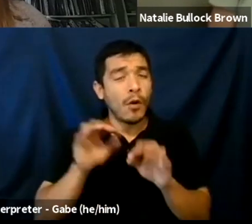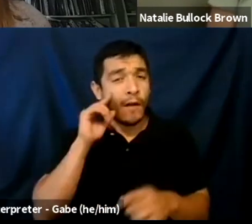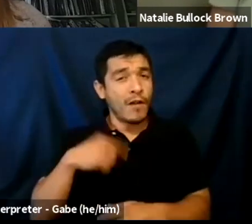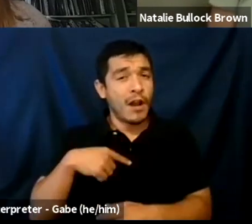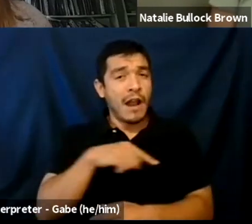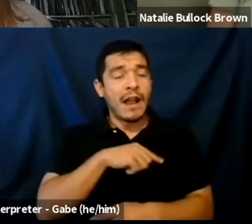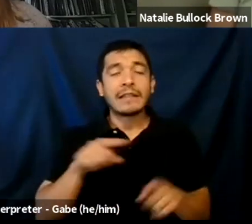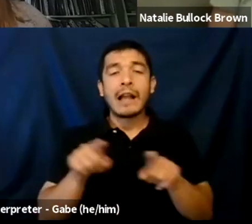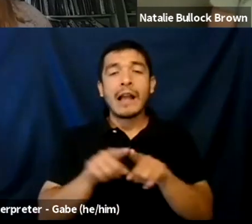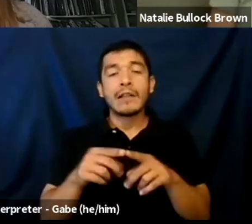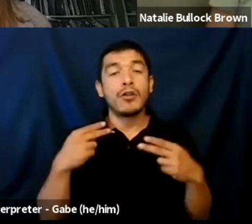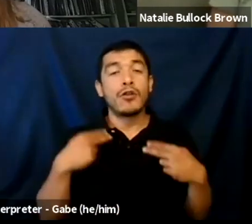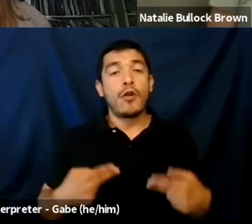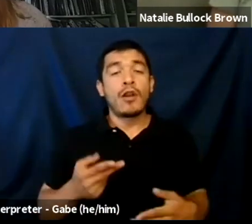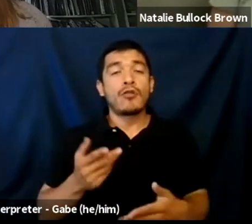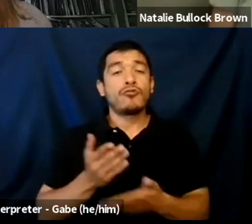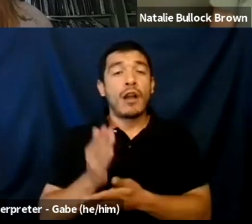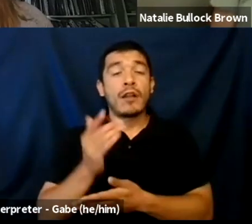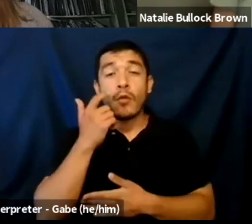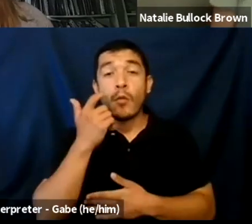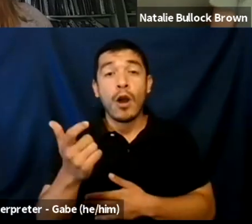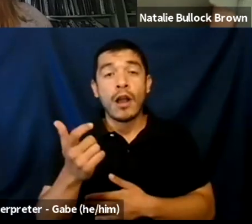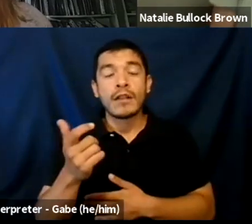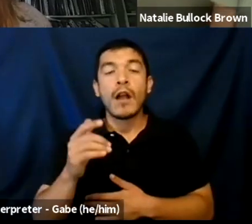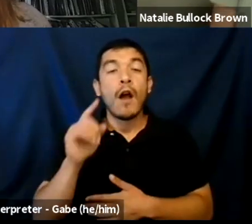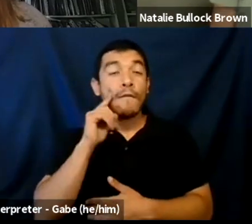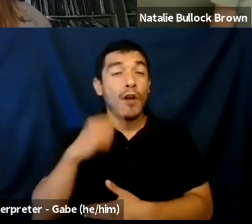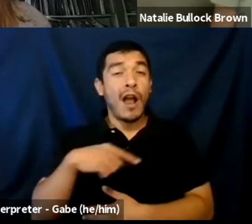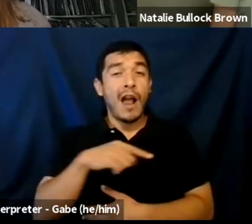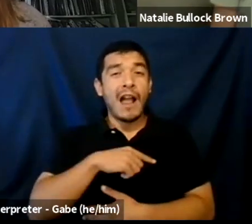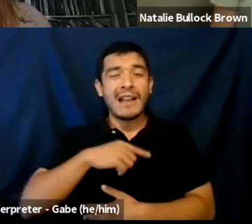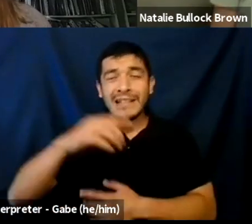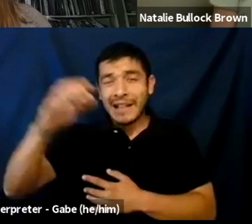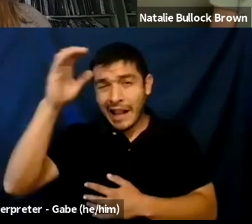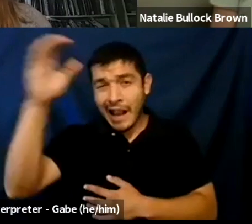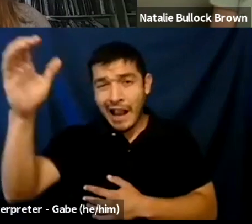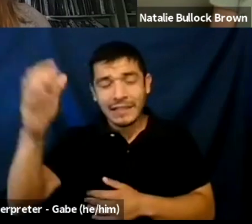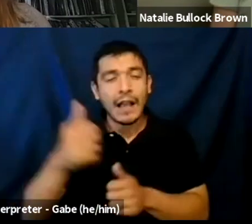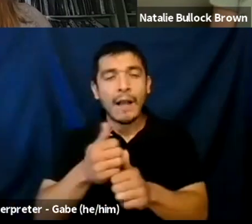is because to us, the concept behind all of our work and underpinning our research